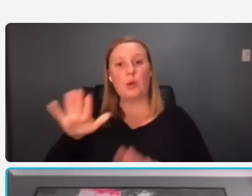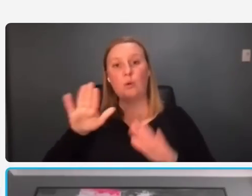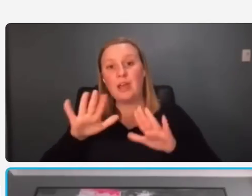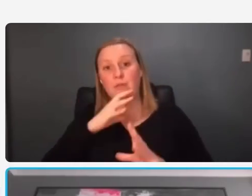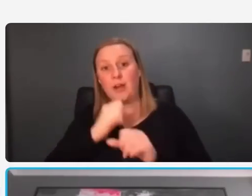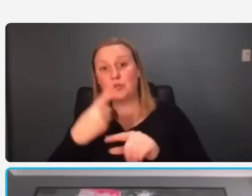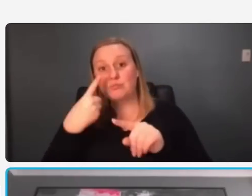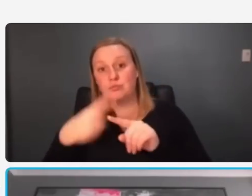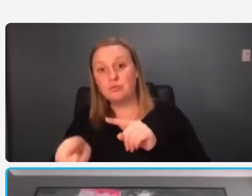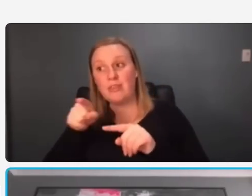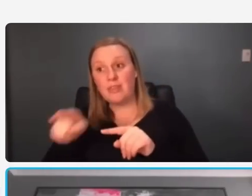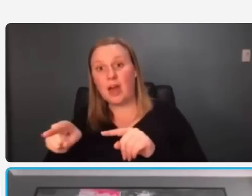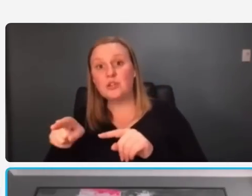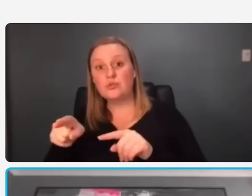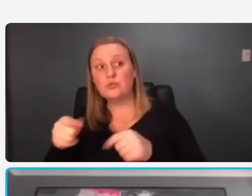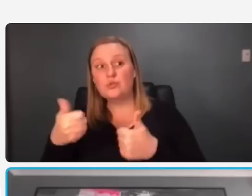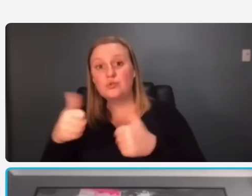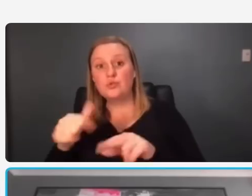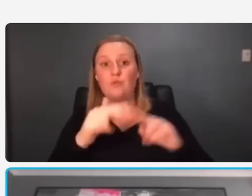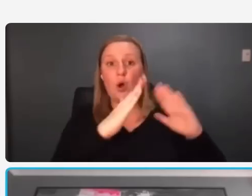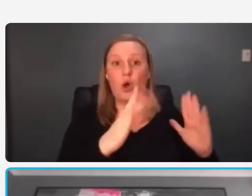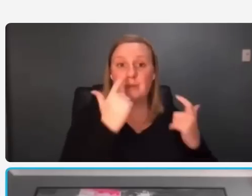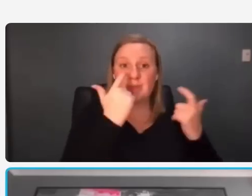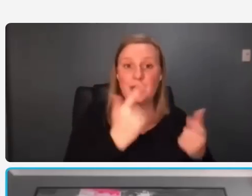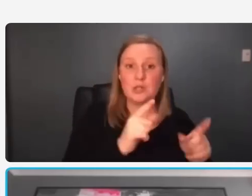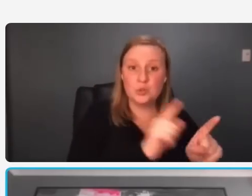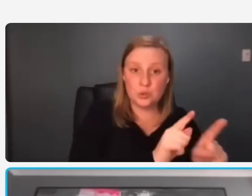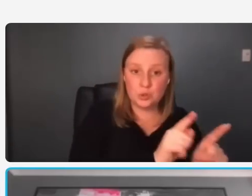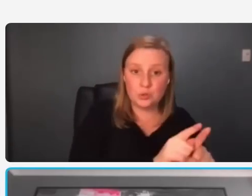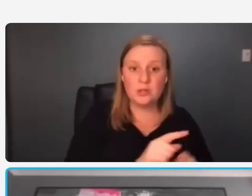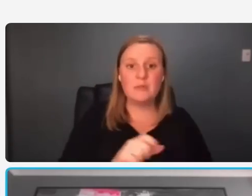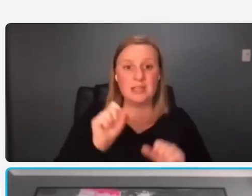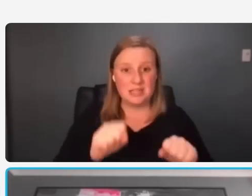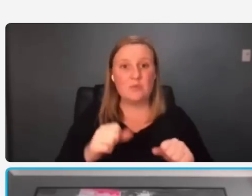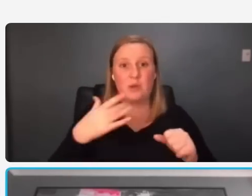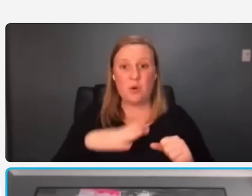broader policy perspective we are looking to create an end to end aged care system.